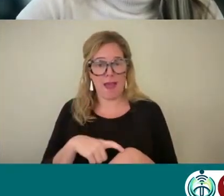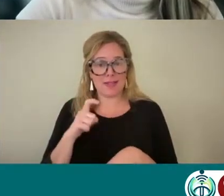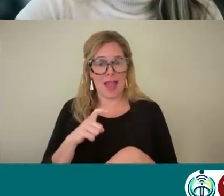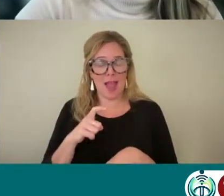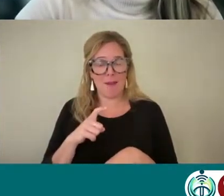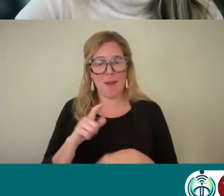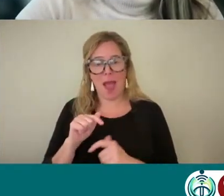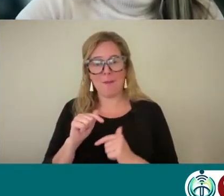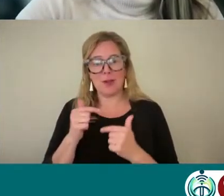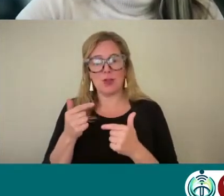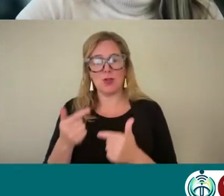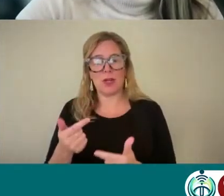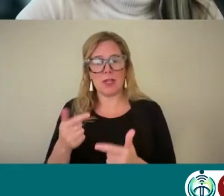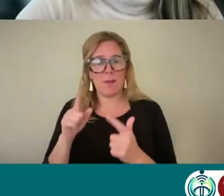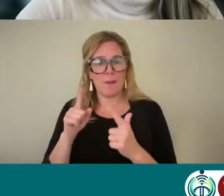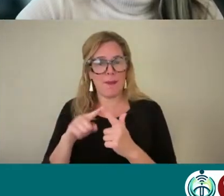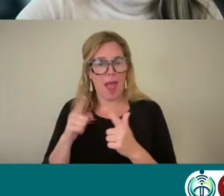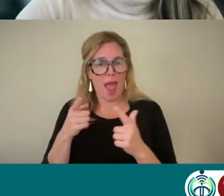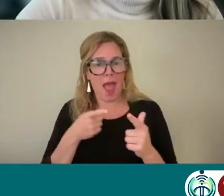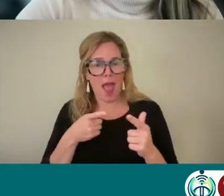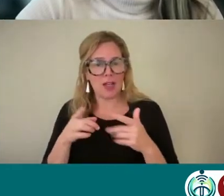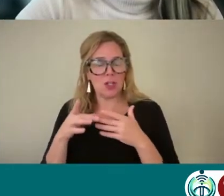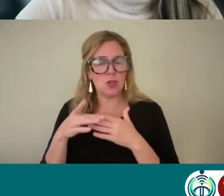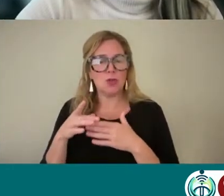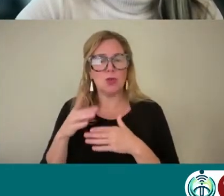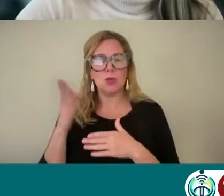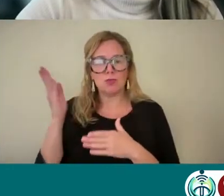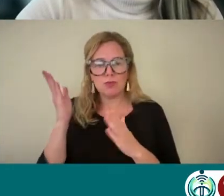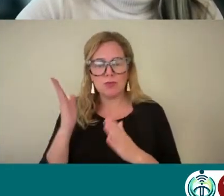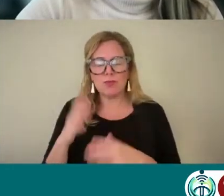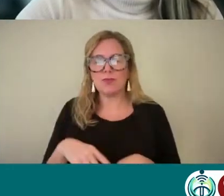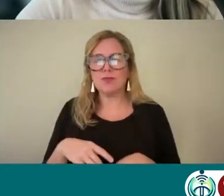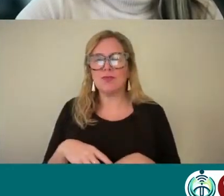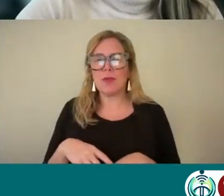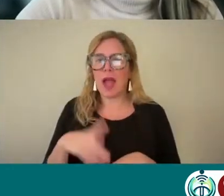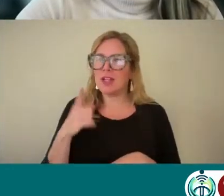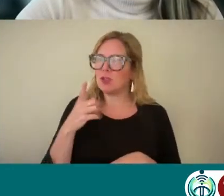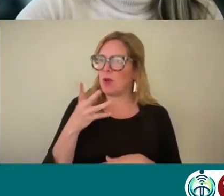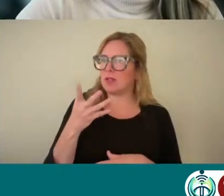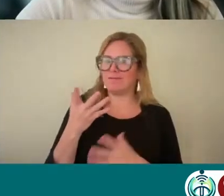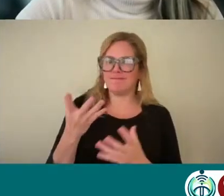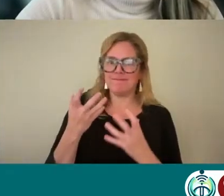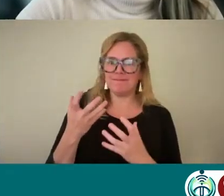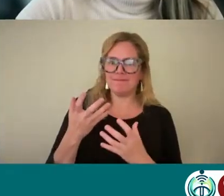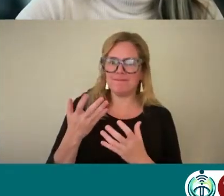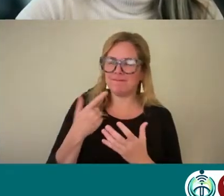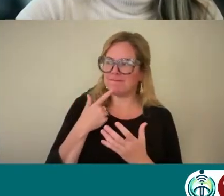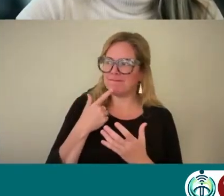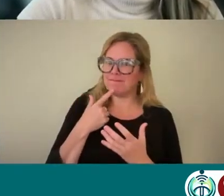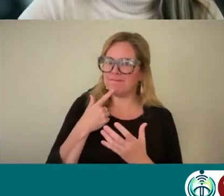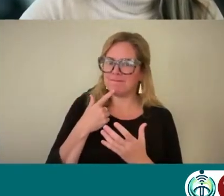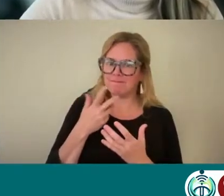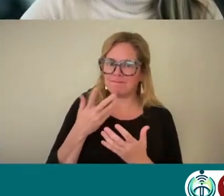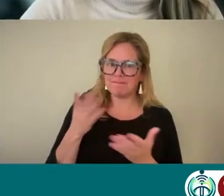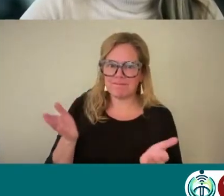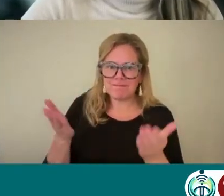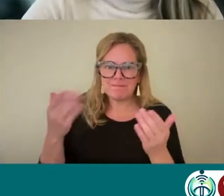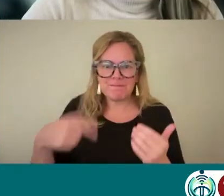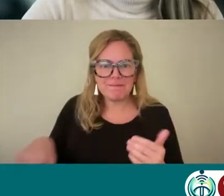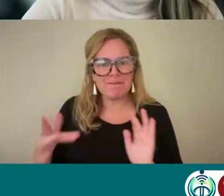but I want to echo Ms. Skvarkova invitation to reach out to either of us by email. My email,